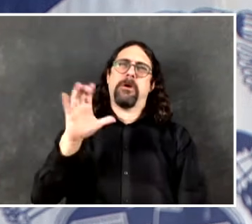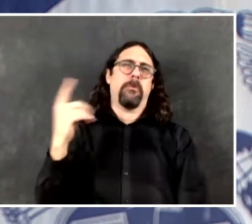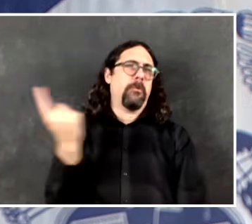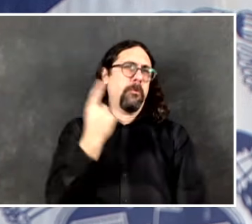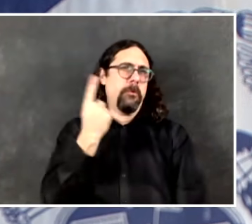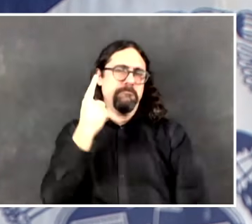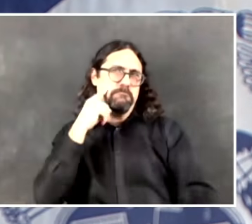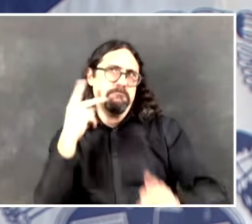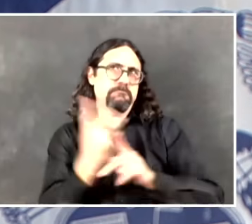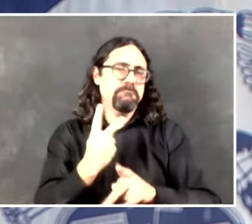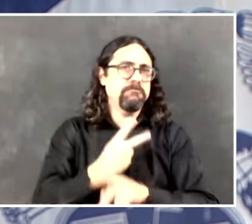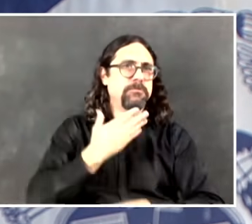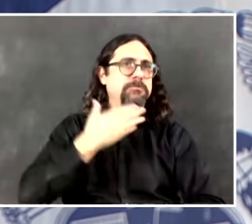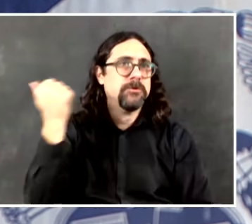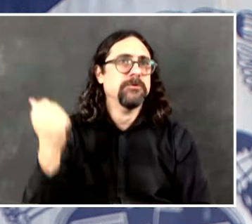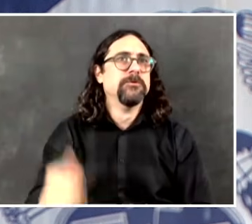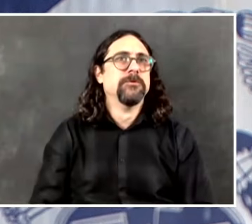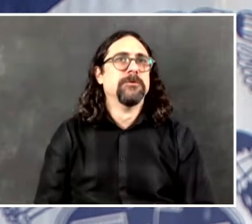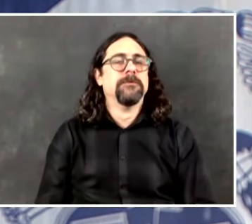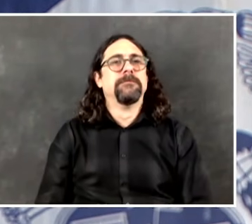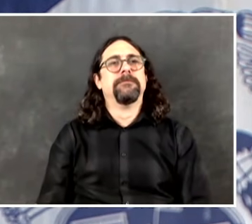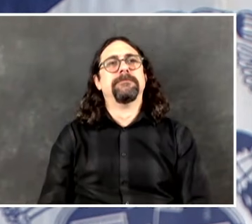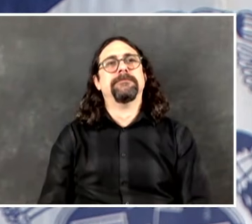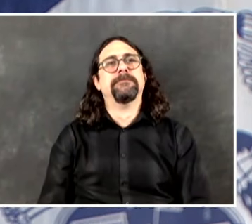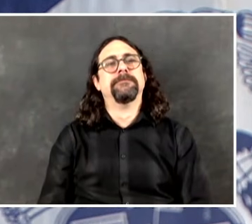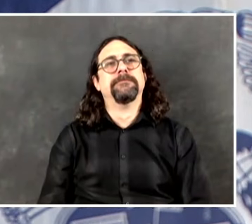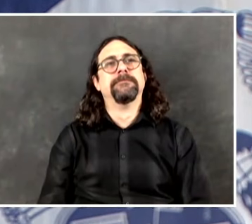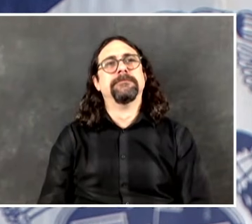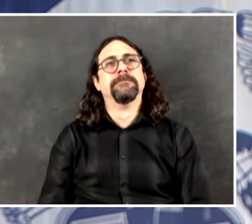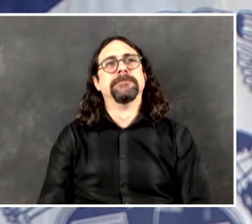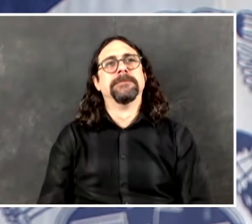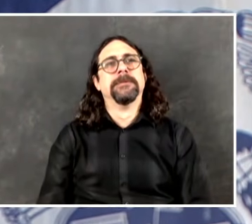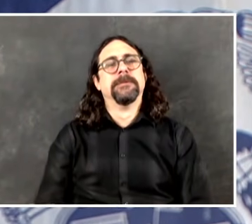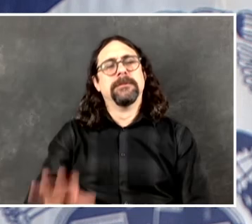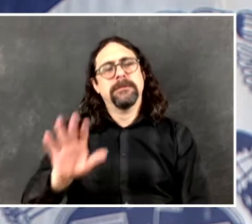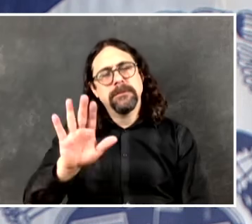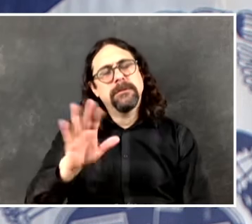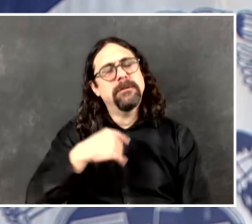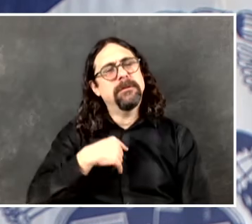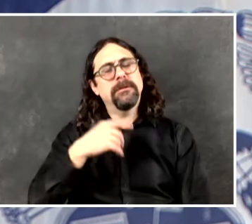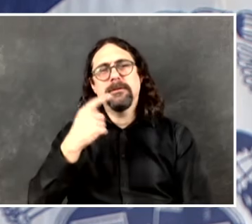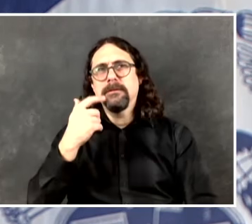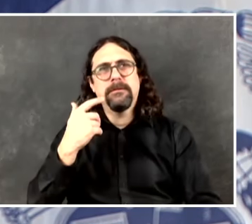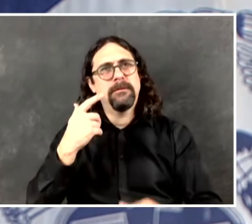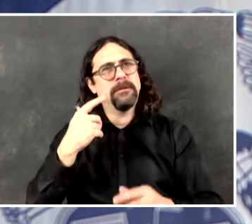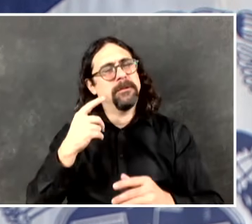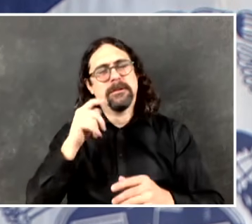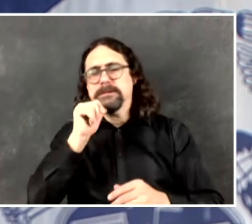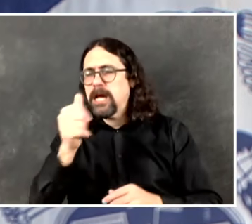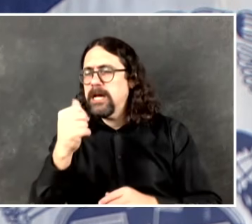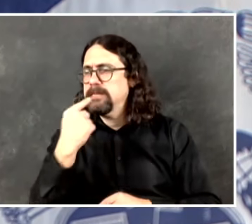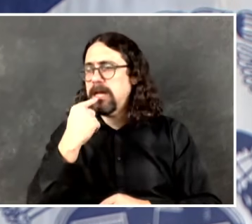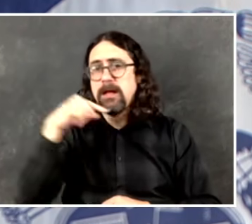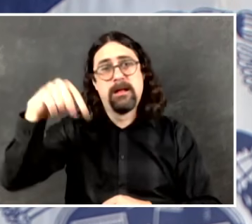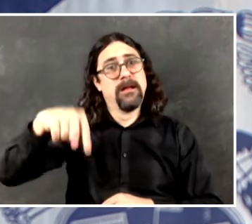THERE'S NOT, IN ANY WAY MIMINIZE THE PAIN THAT WE'RE GOING THROUGH NOW, BUT